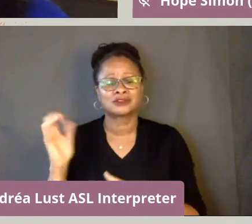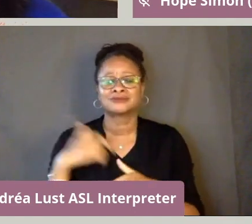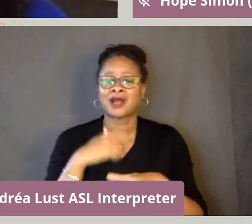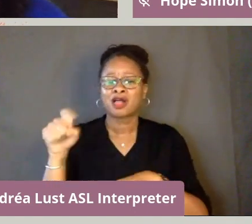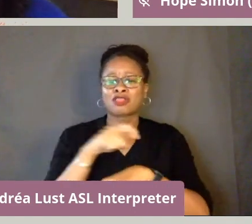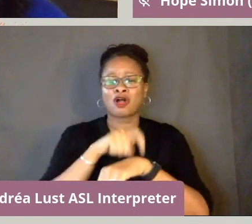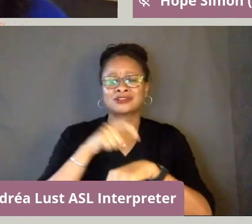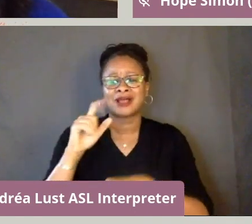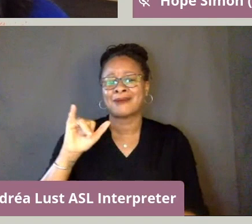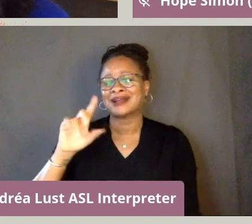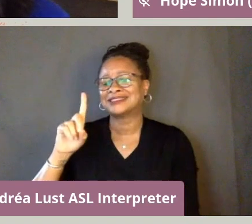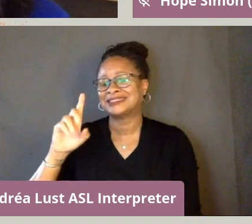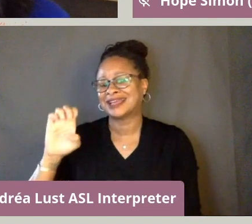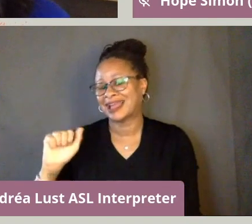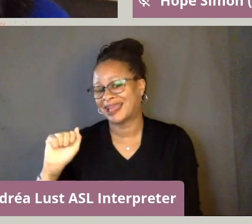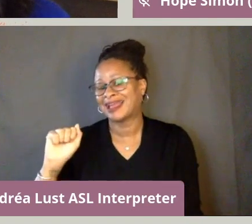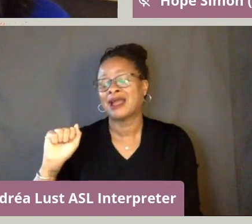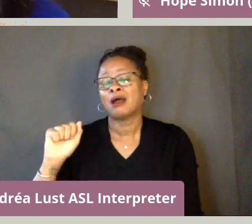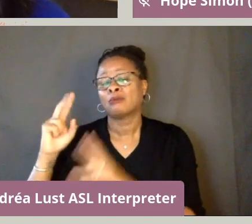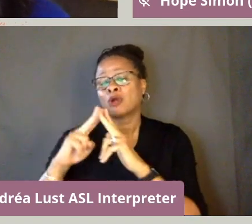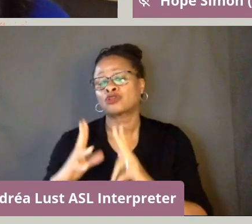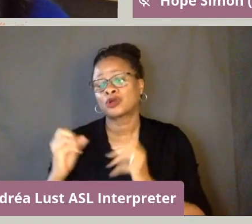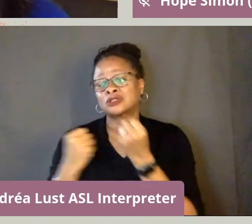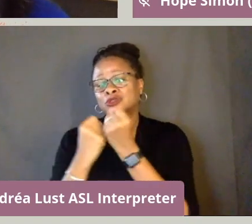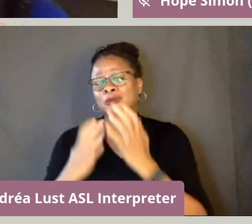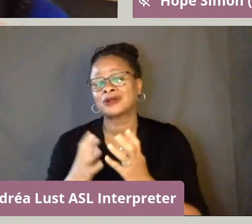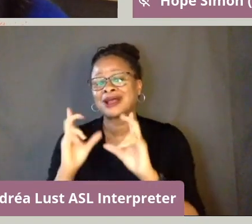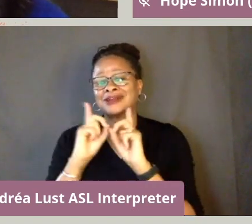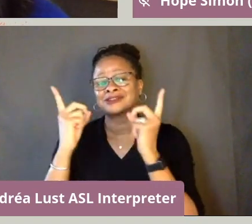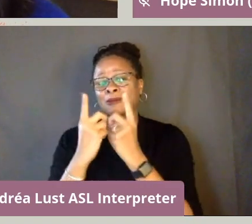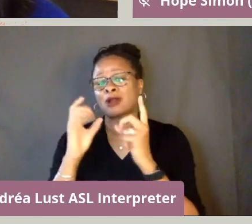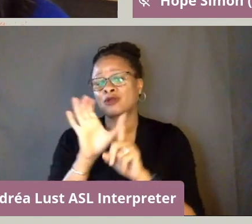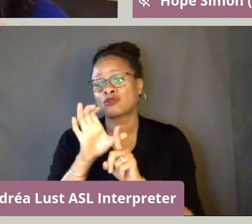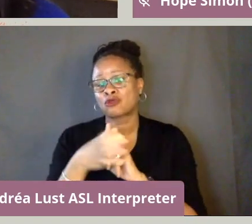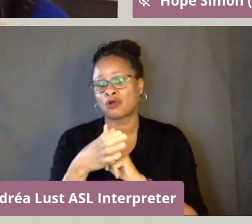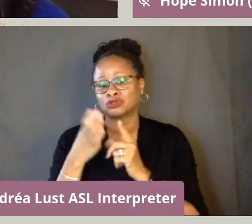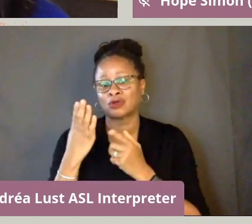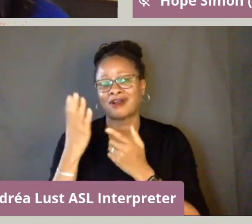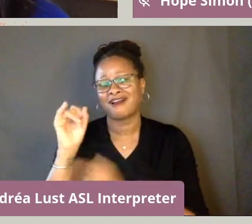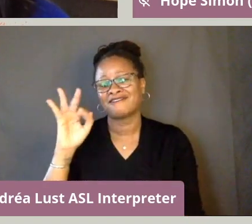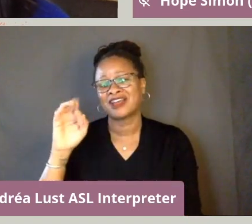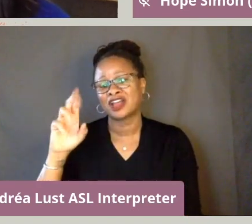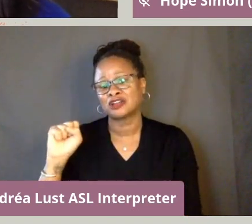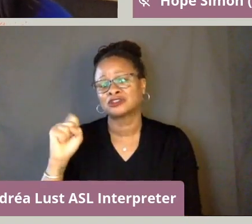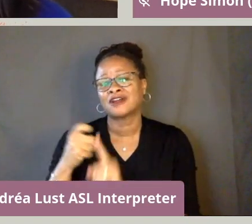partner and supporter, and that is the Department of Cultural Affairs of the City of Los Angeles.